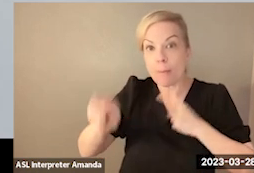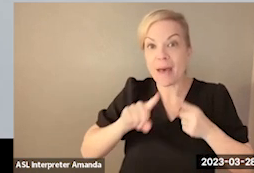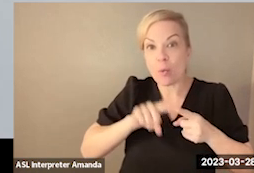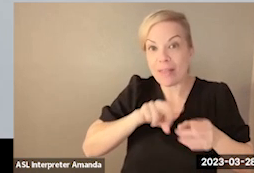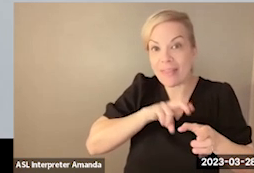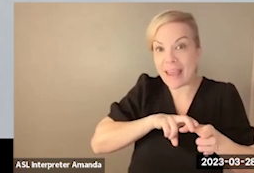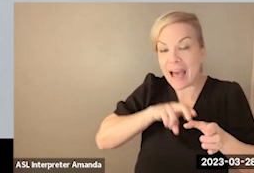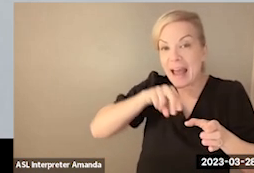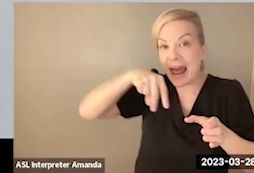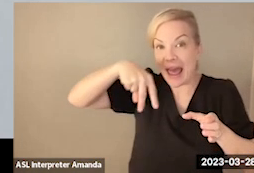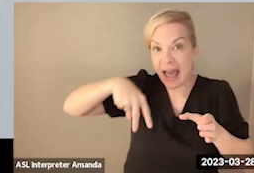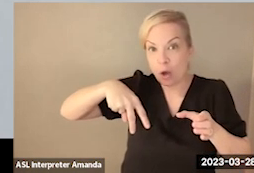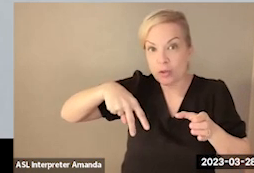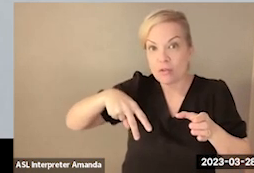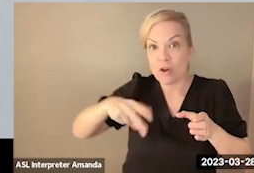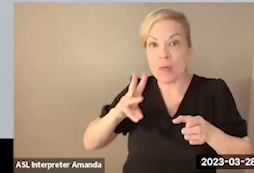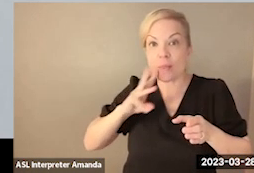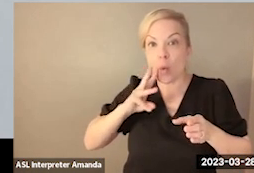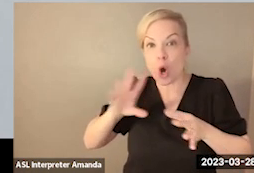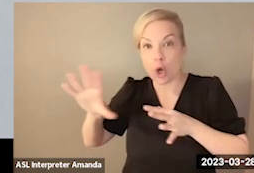Debbie Stine, Science & Technology Policy Academy: So the question is.